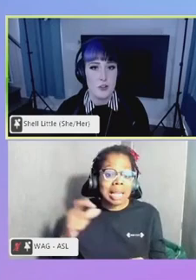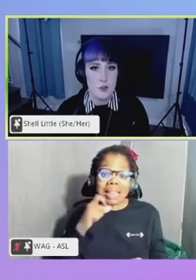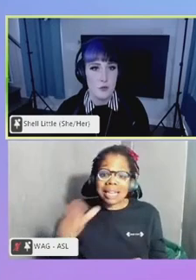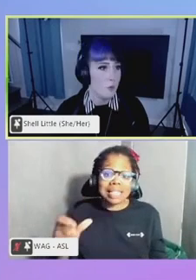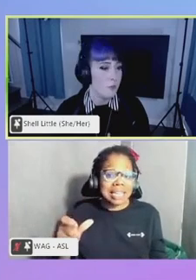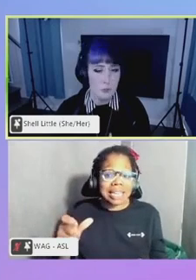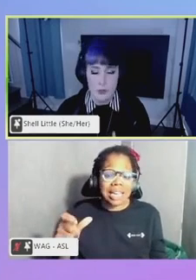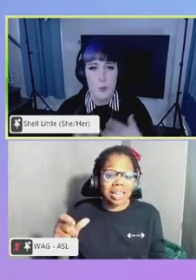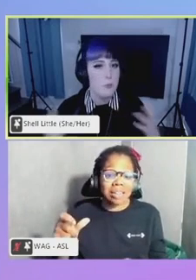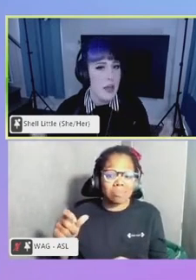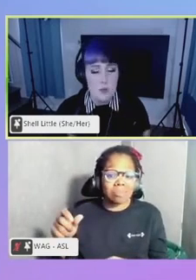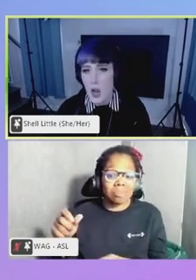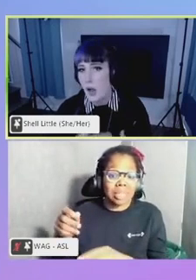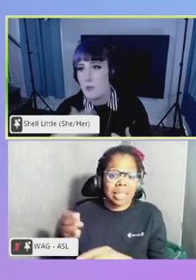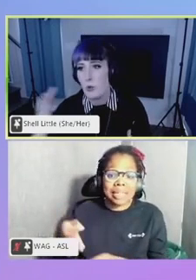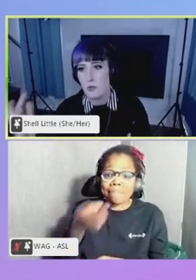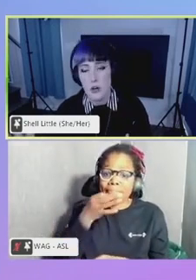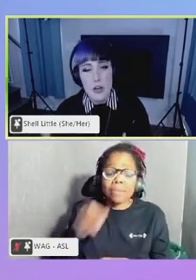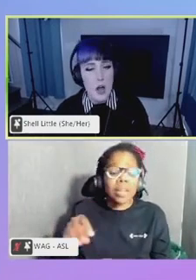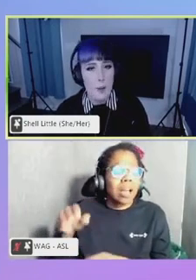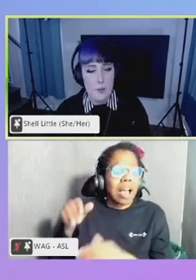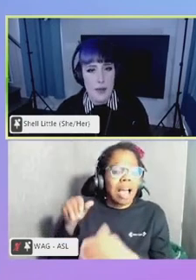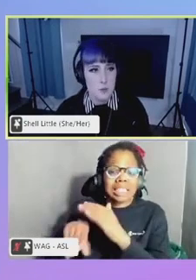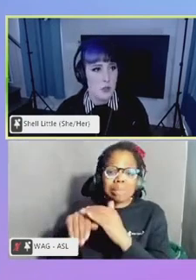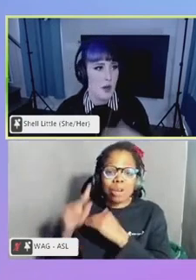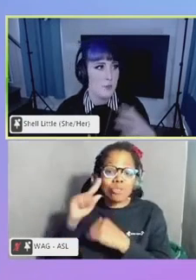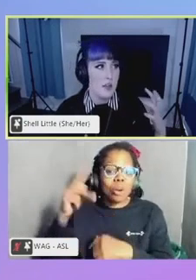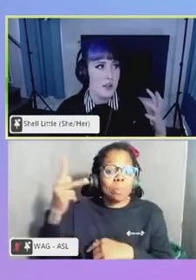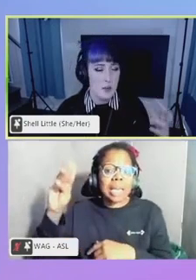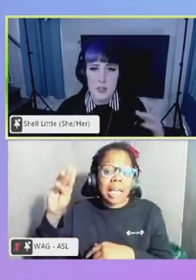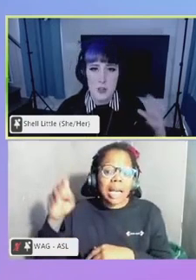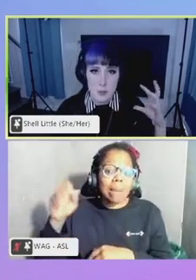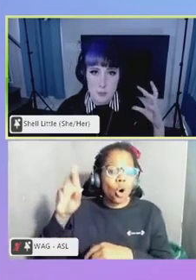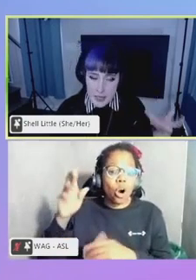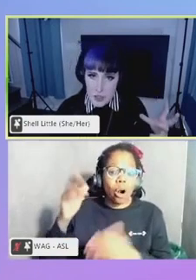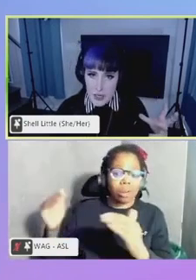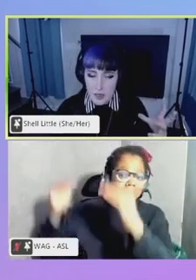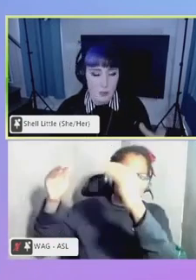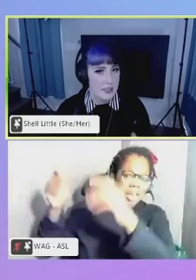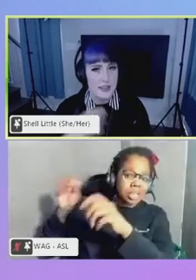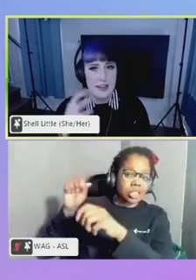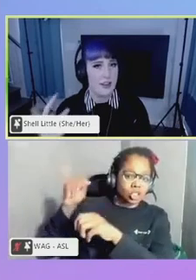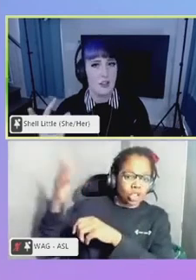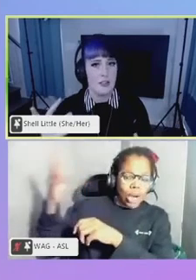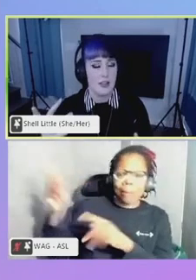the importance of accessibility. I will say I have lost a lot of job opportunities, or somebody who